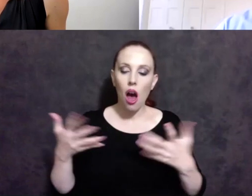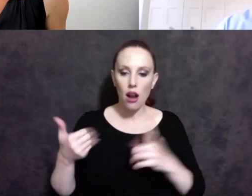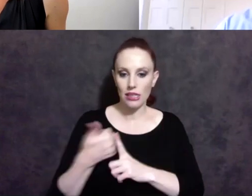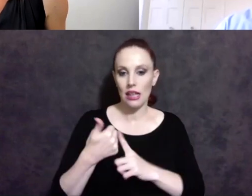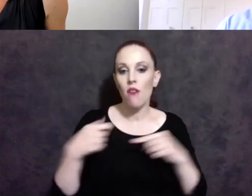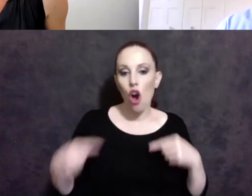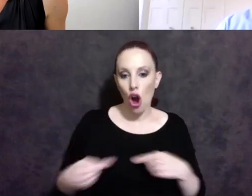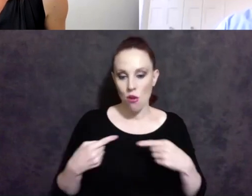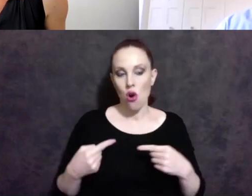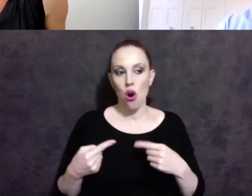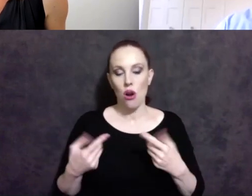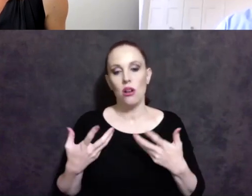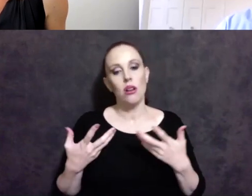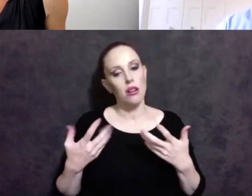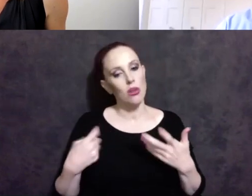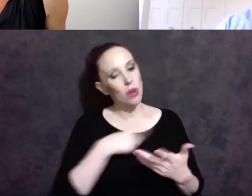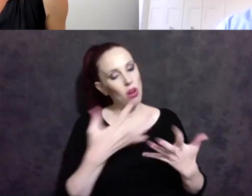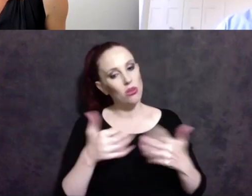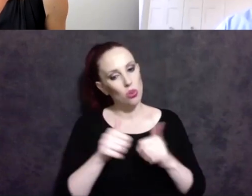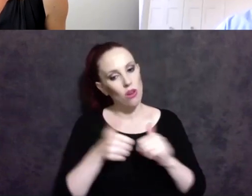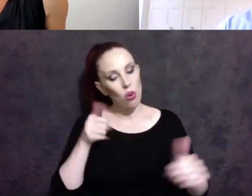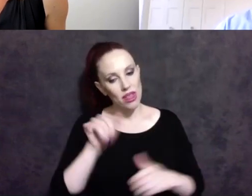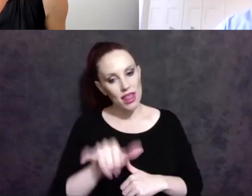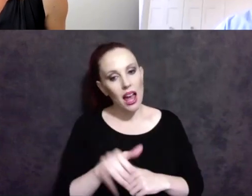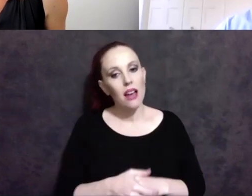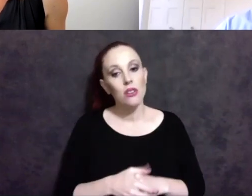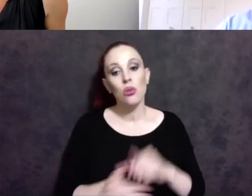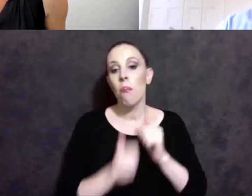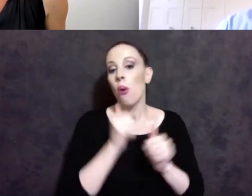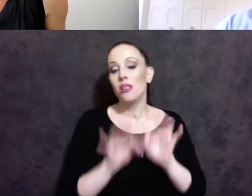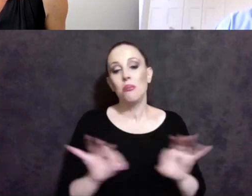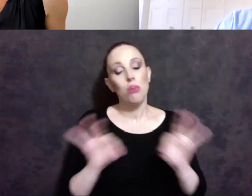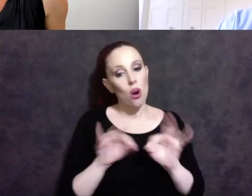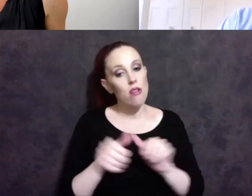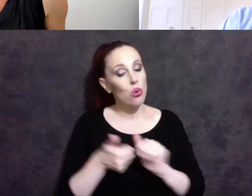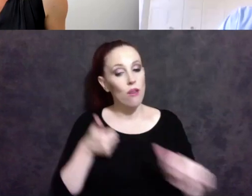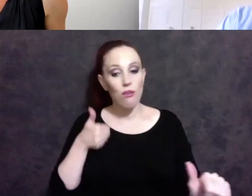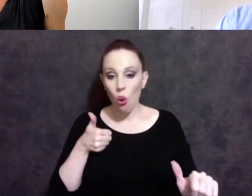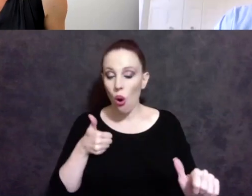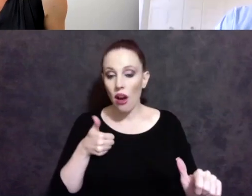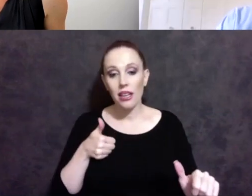to try to avoid. So the most important thing to avoid doing that is to realize we are part